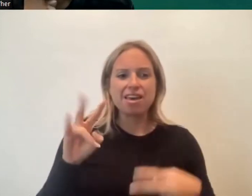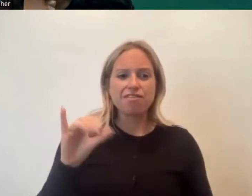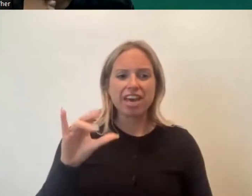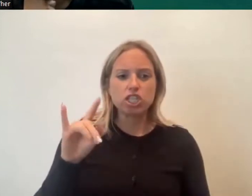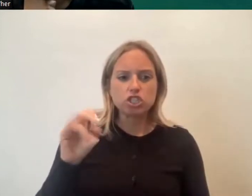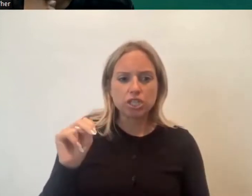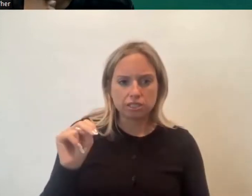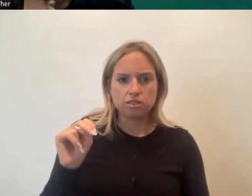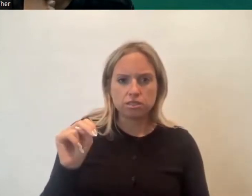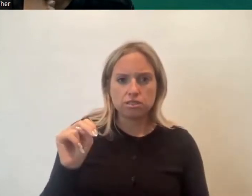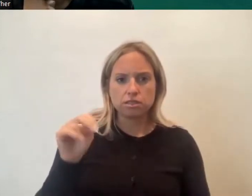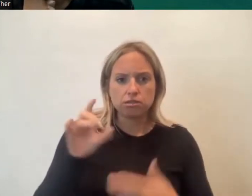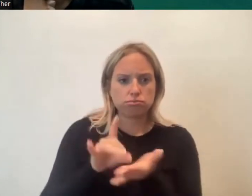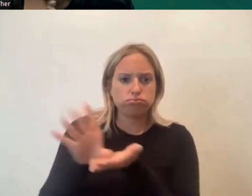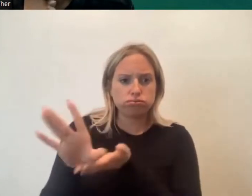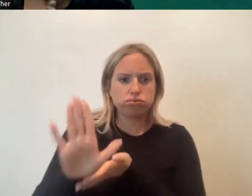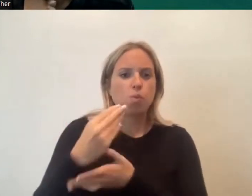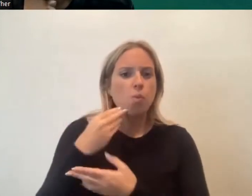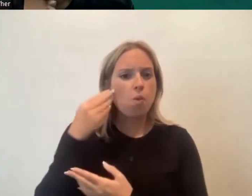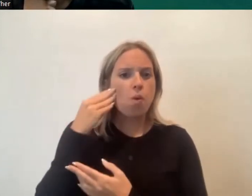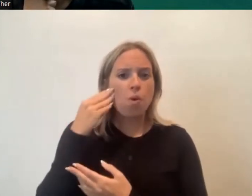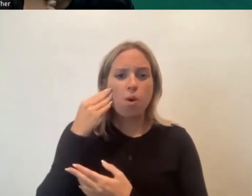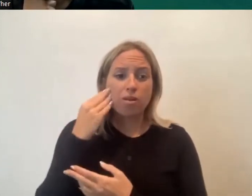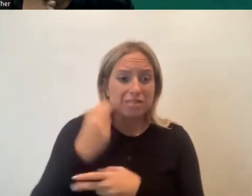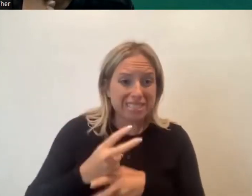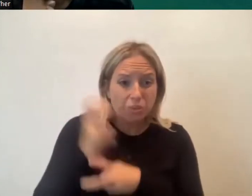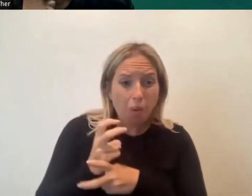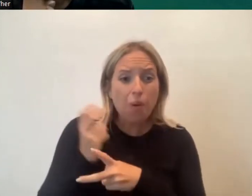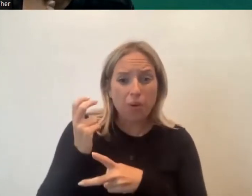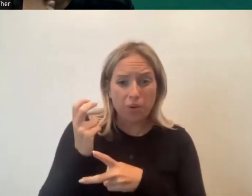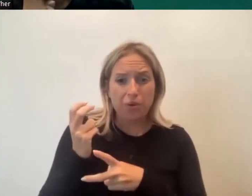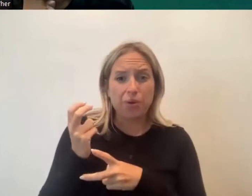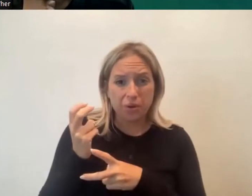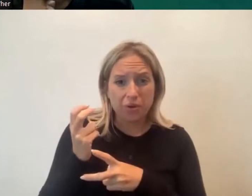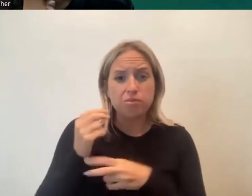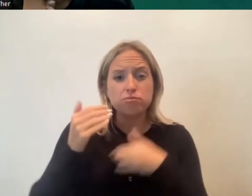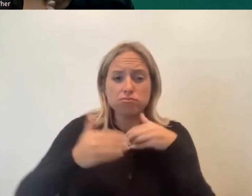financially while you go through this long appeal process.